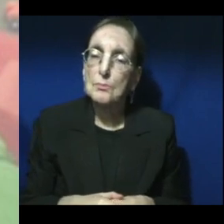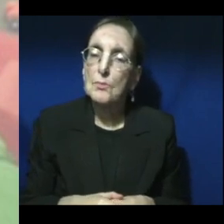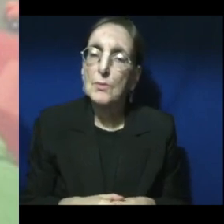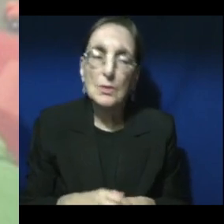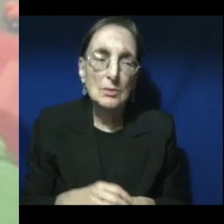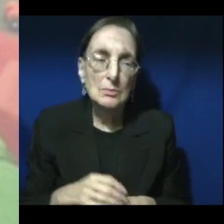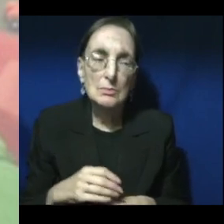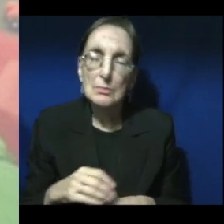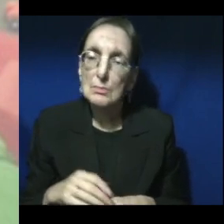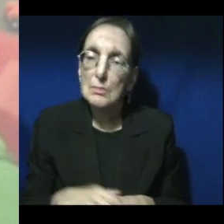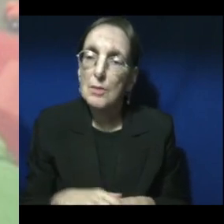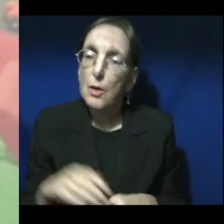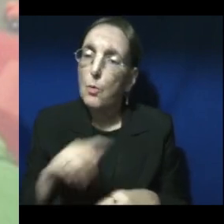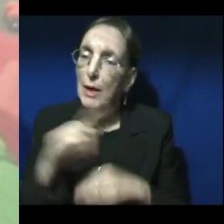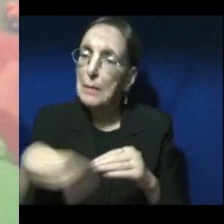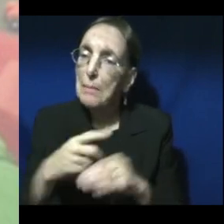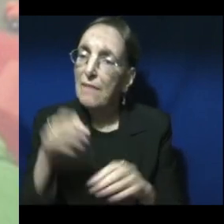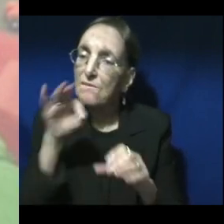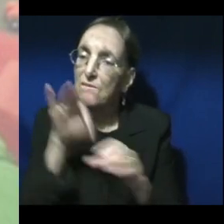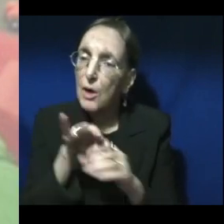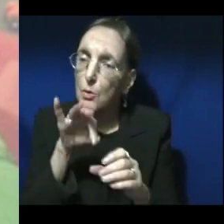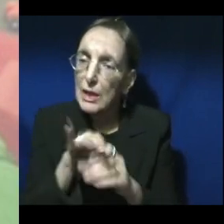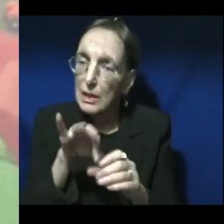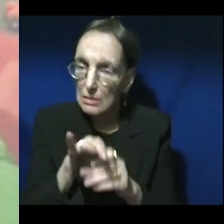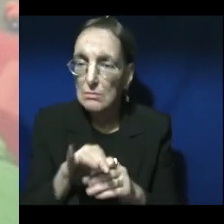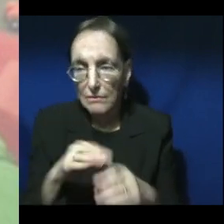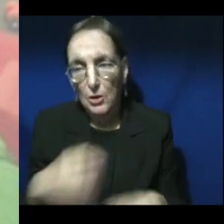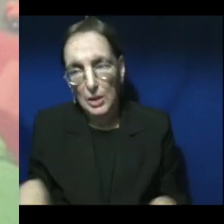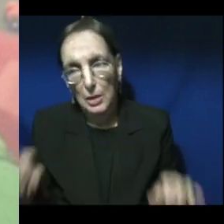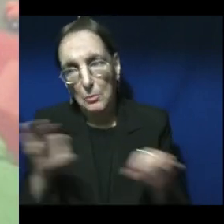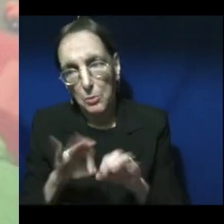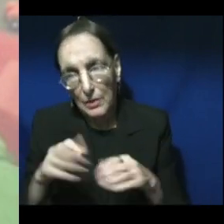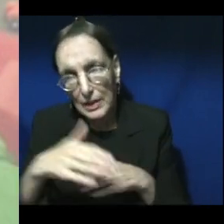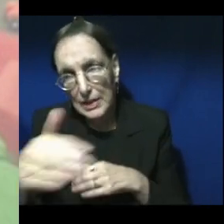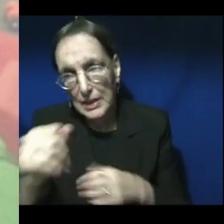is voting. How can we get people to turn out to vote? How can we get them to cast a vote. Everyone